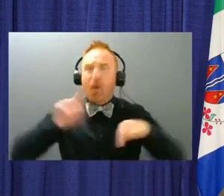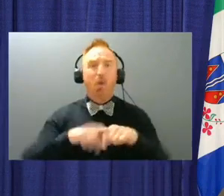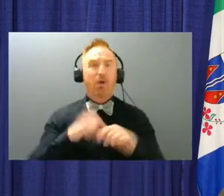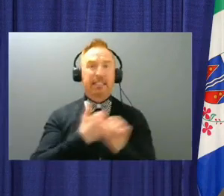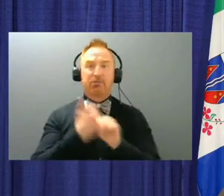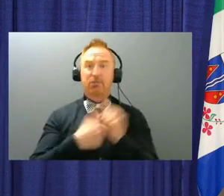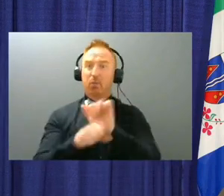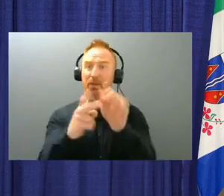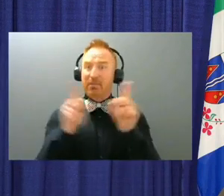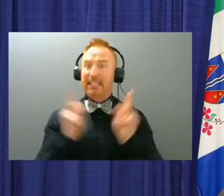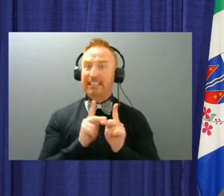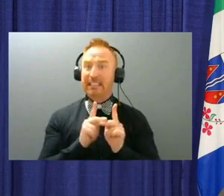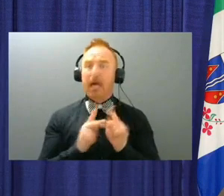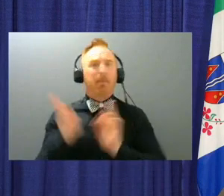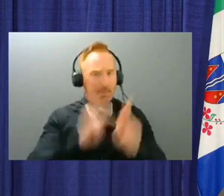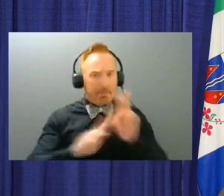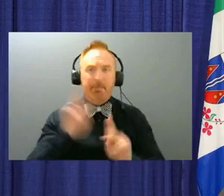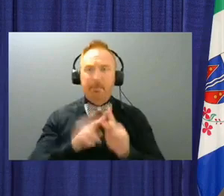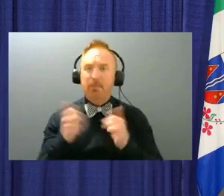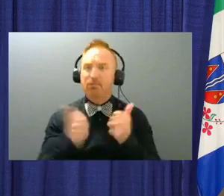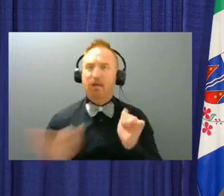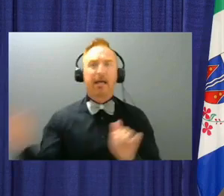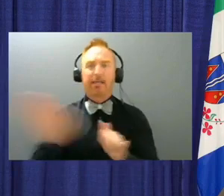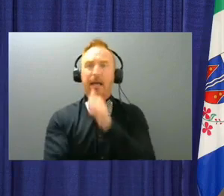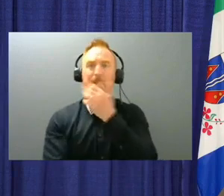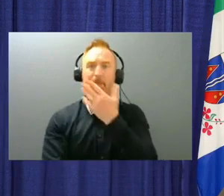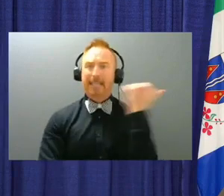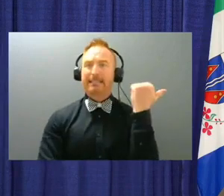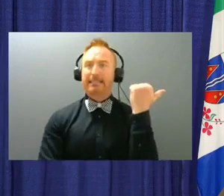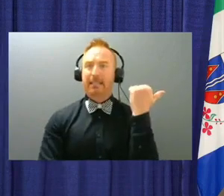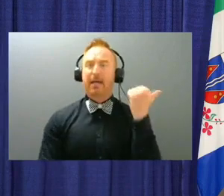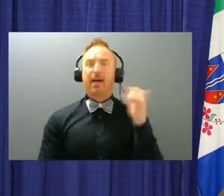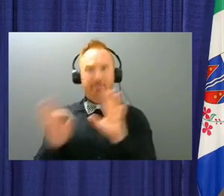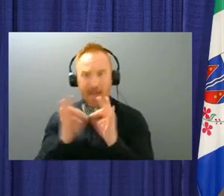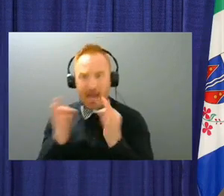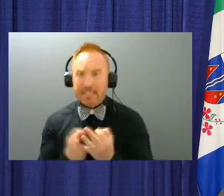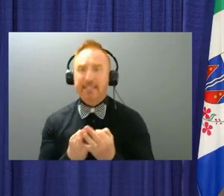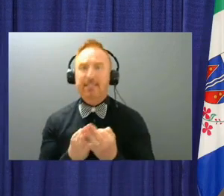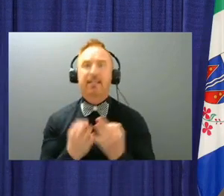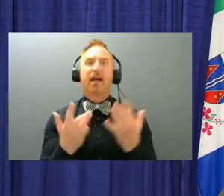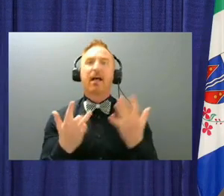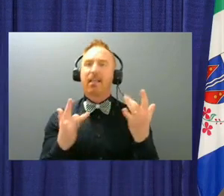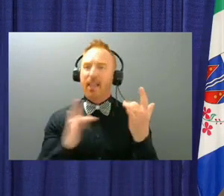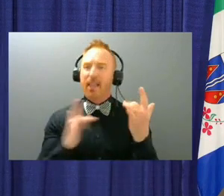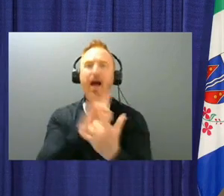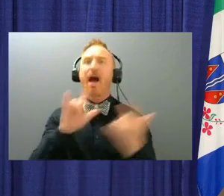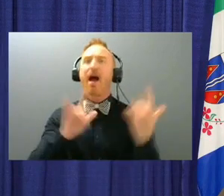Yet they make the best of it, have families and love them, talk and play with friends, make